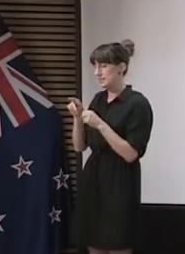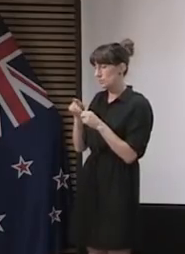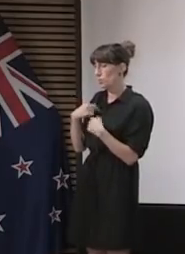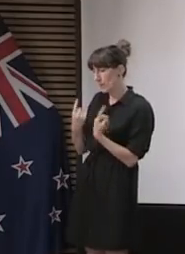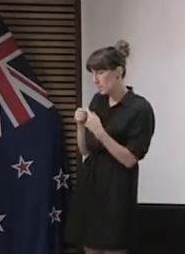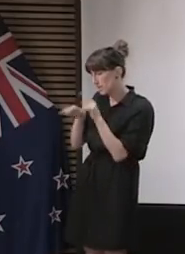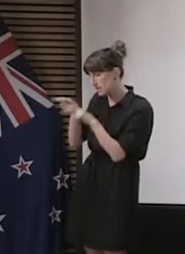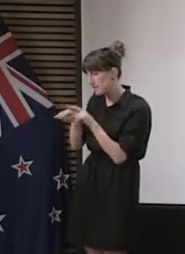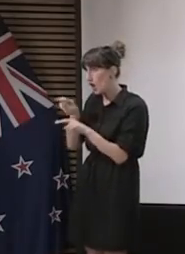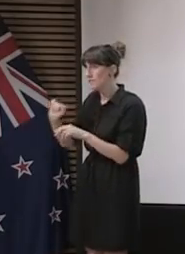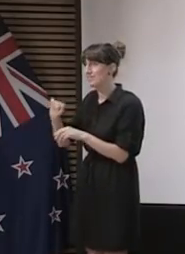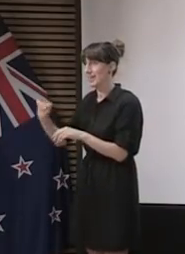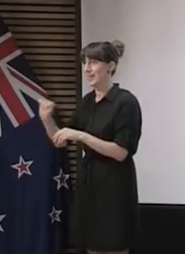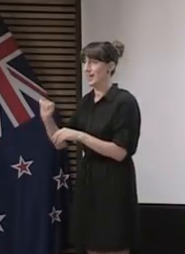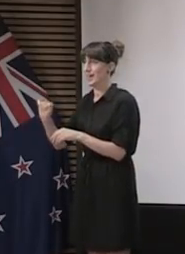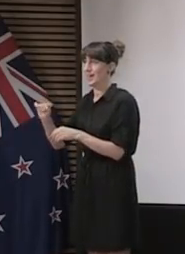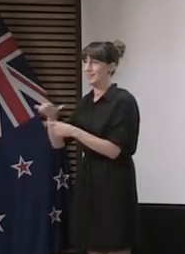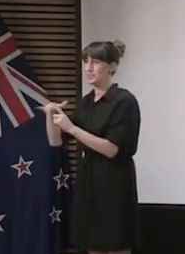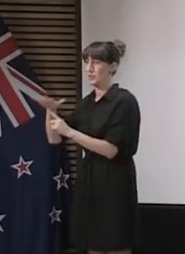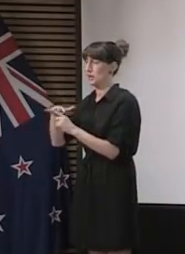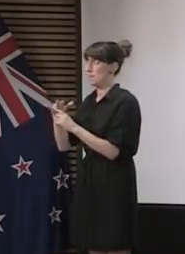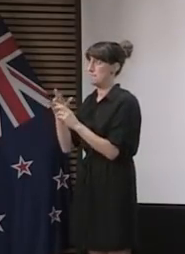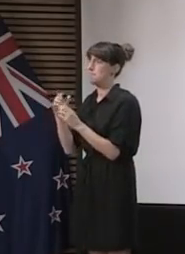make sure we are notimporting any cases throughthat avenue. Is it acceptable thathospital staff are telling usthey are being bullied orthreatened